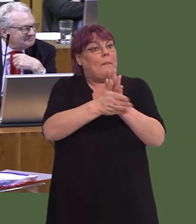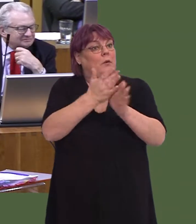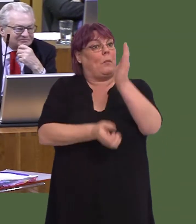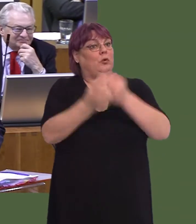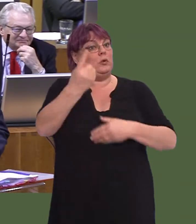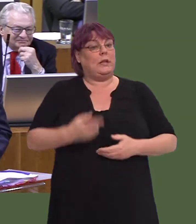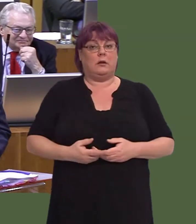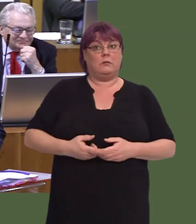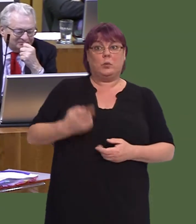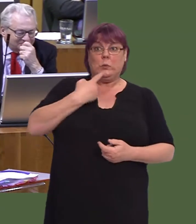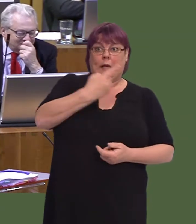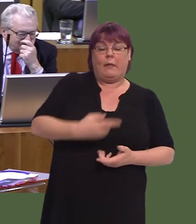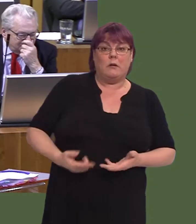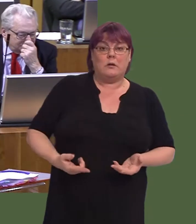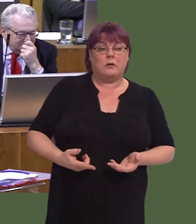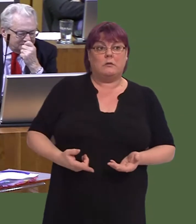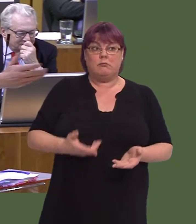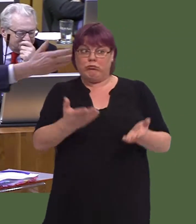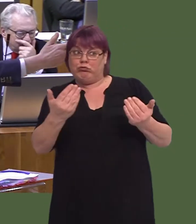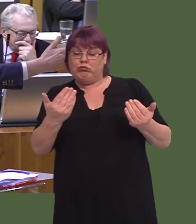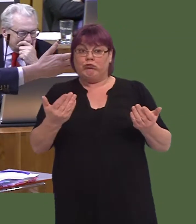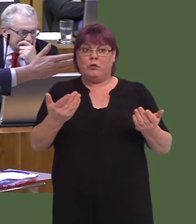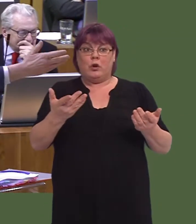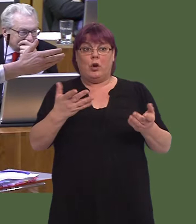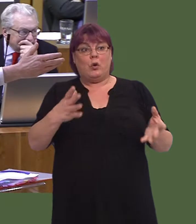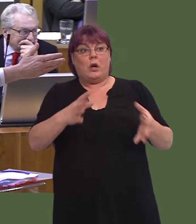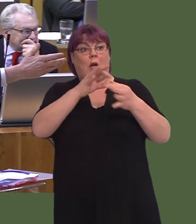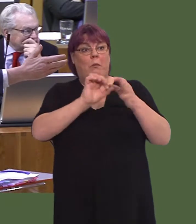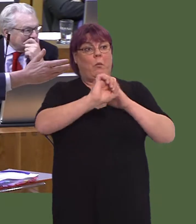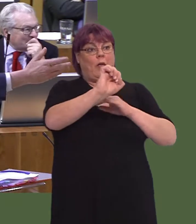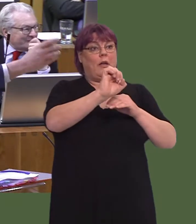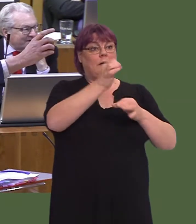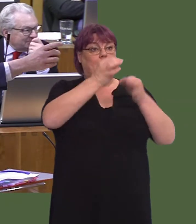I offer him the invitation, he can be joined by his political bedfellow over there.